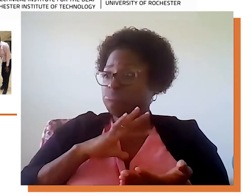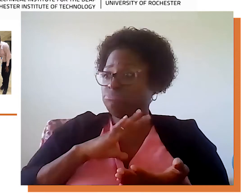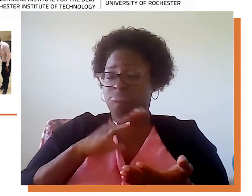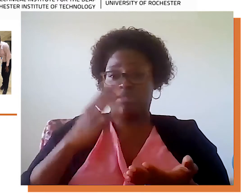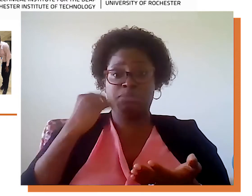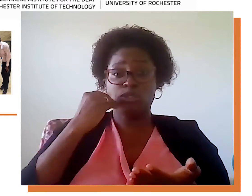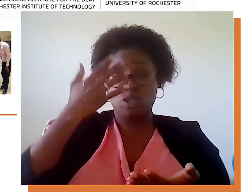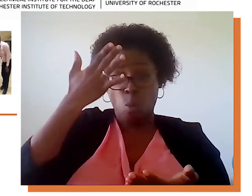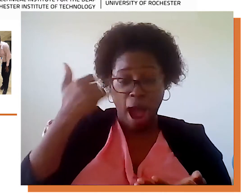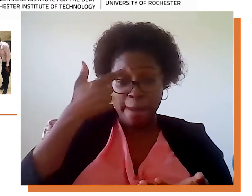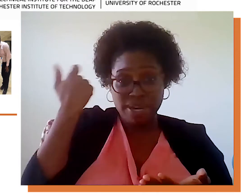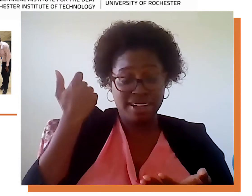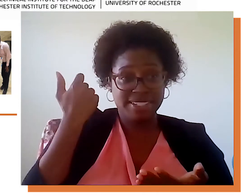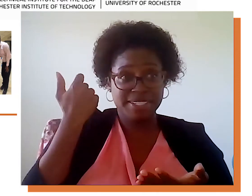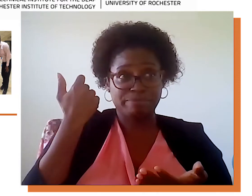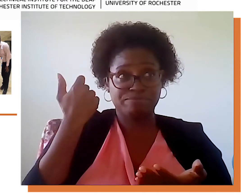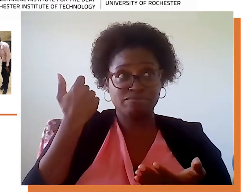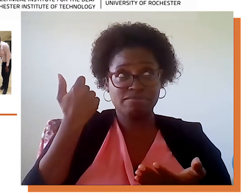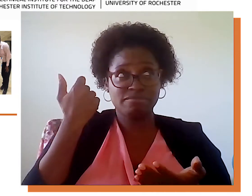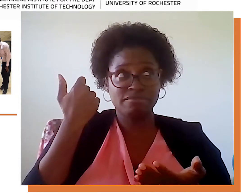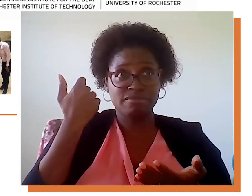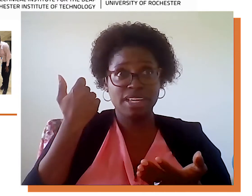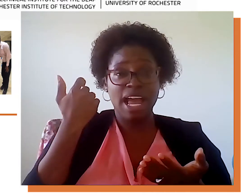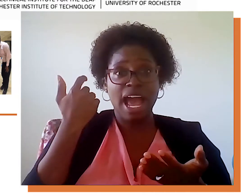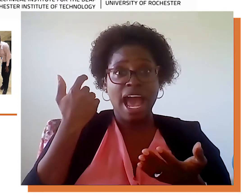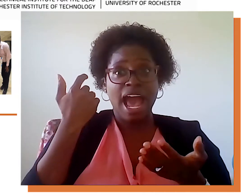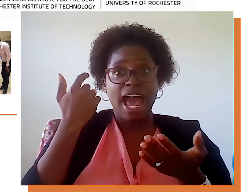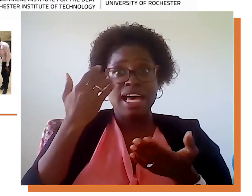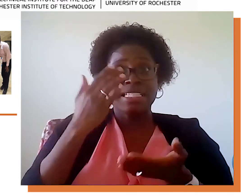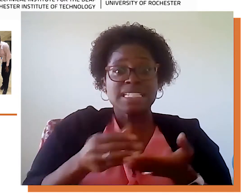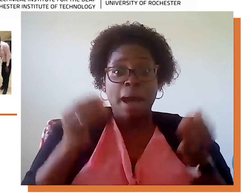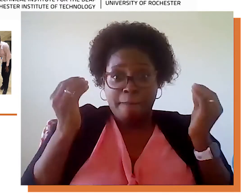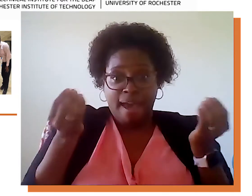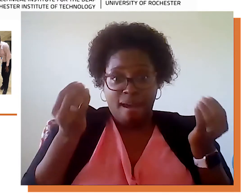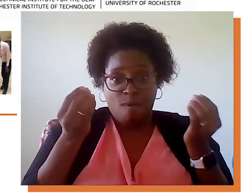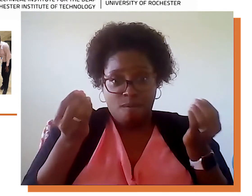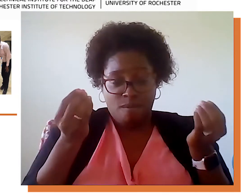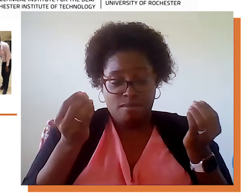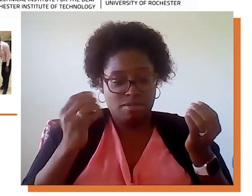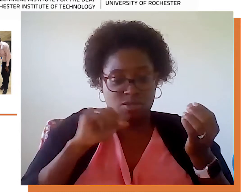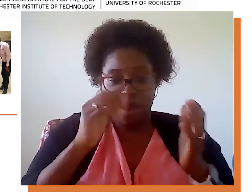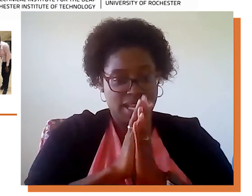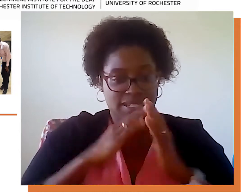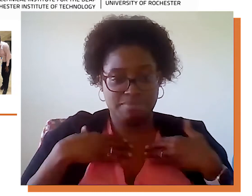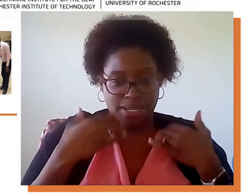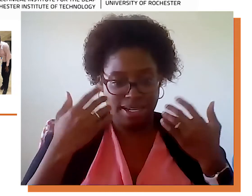And that was a very cool experience for me because somehow-- don't ask me how--